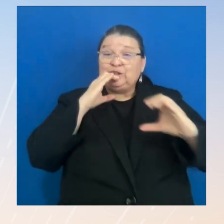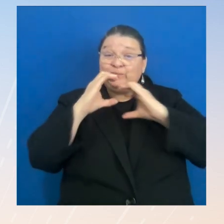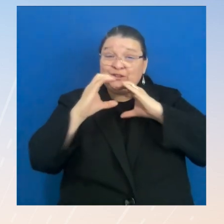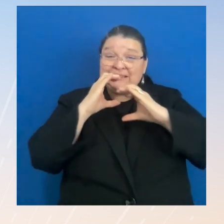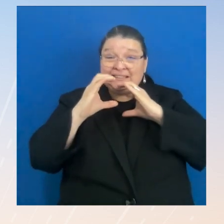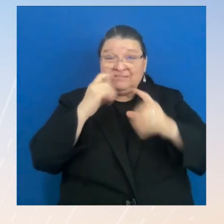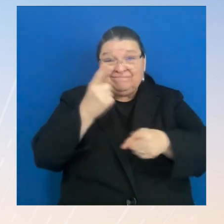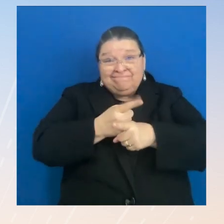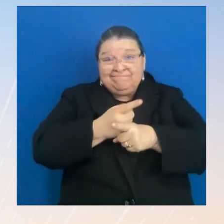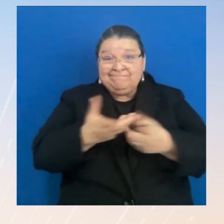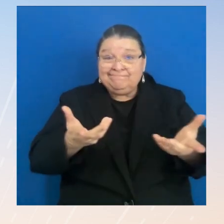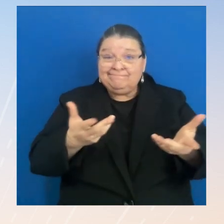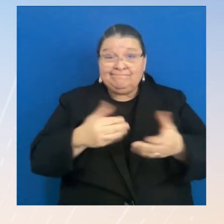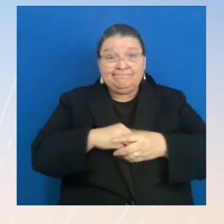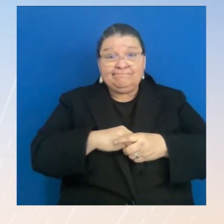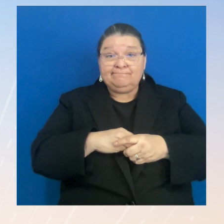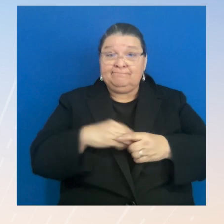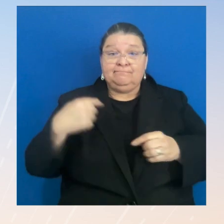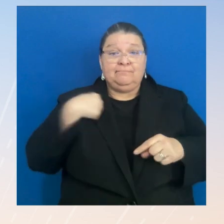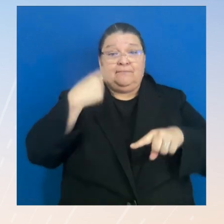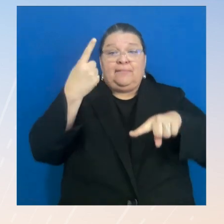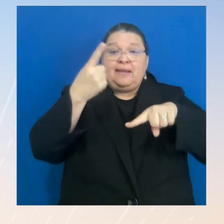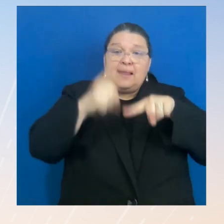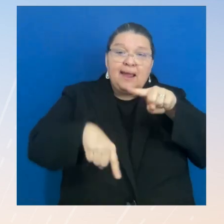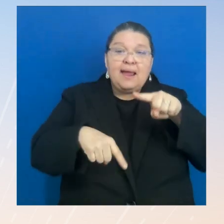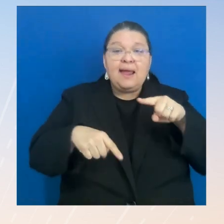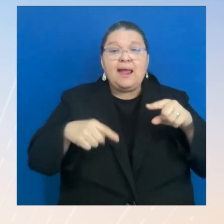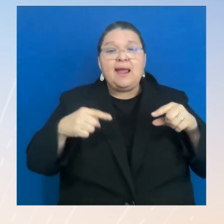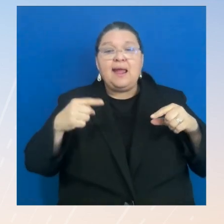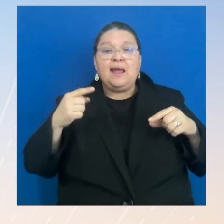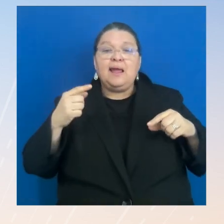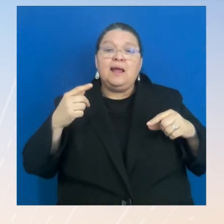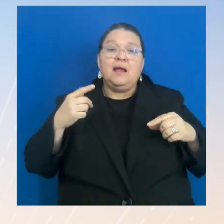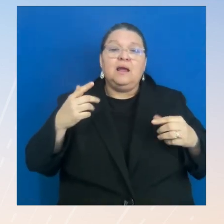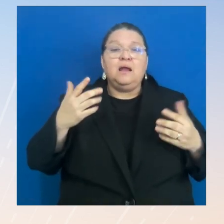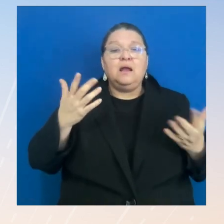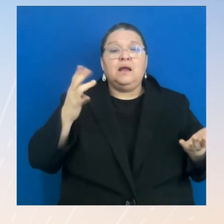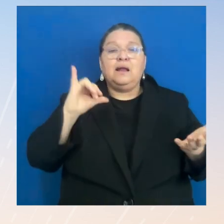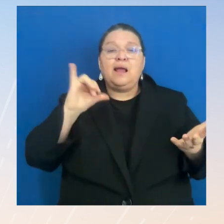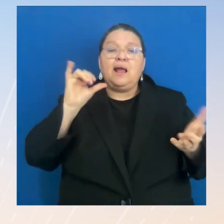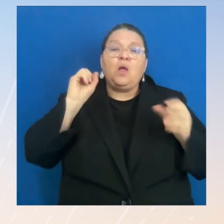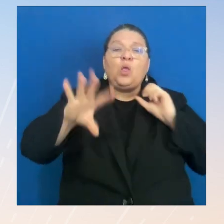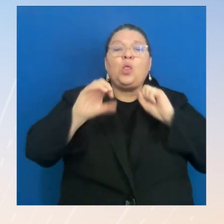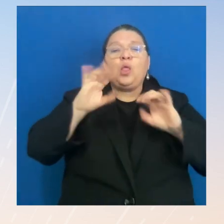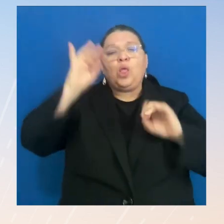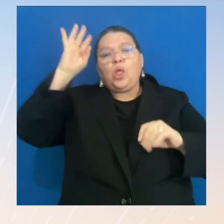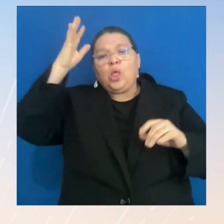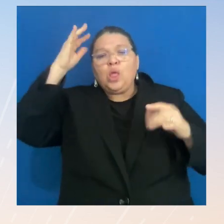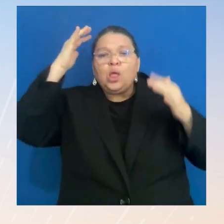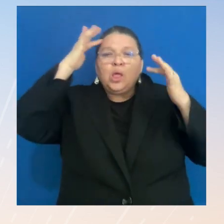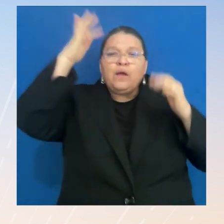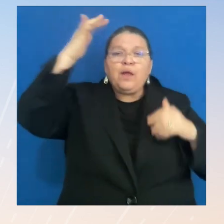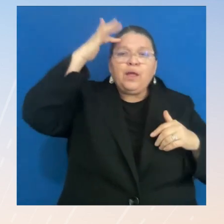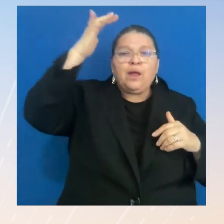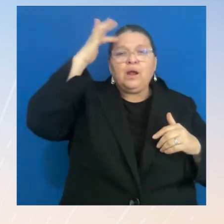we have a range of conversations that happen through a lot of channels, including military and defense channels, including diplomatic channels